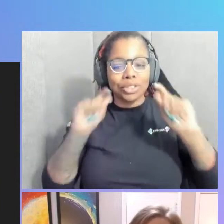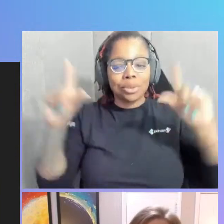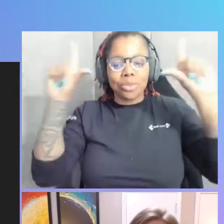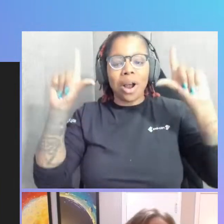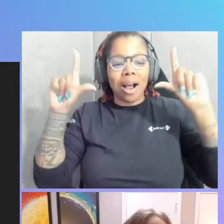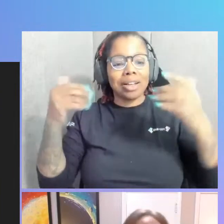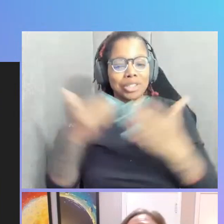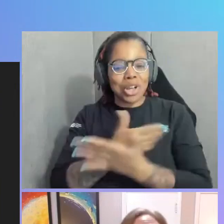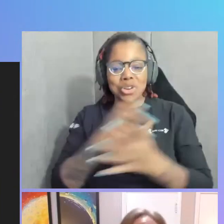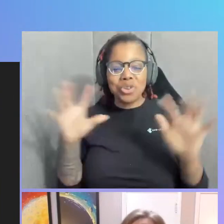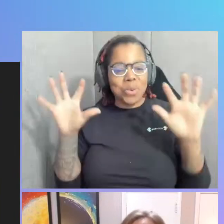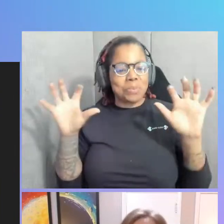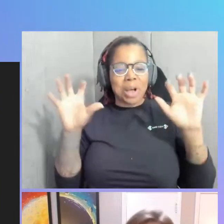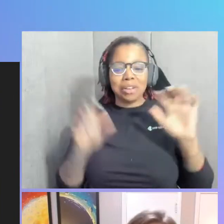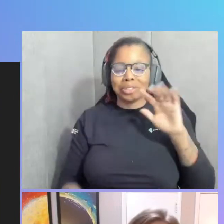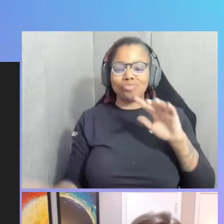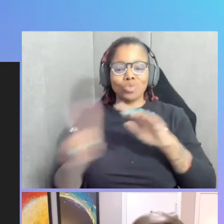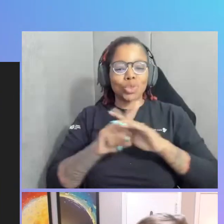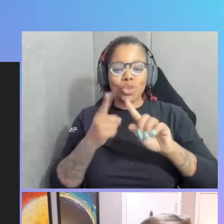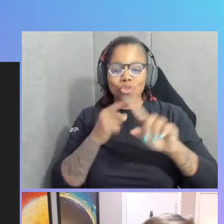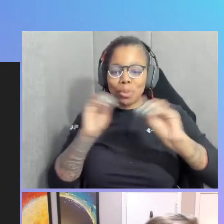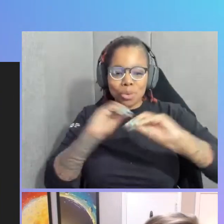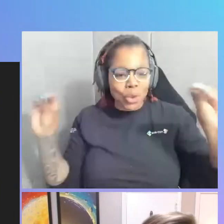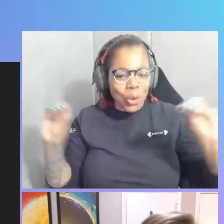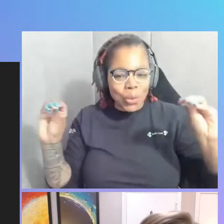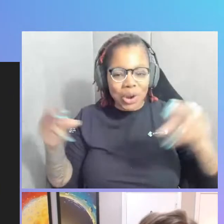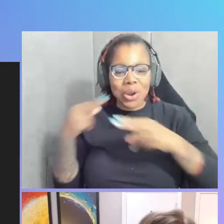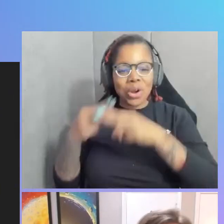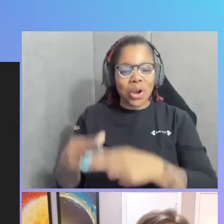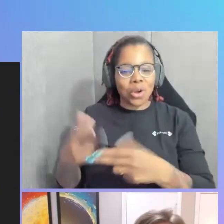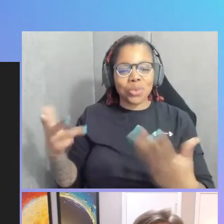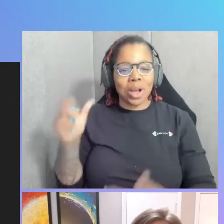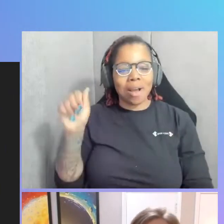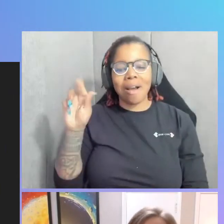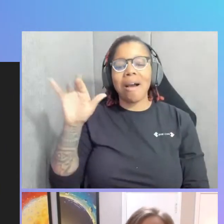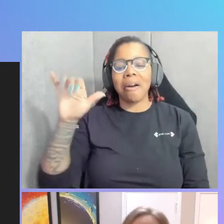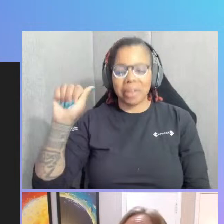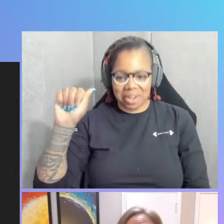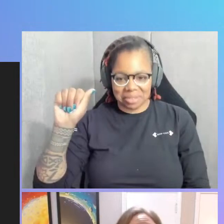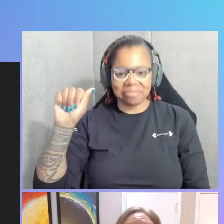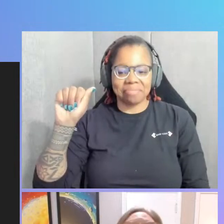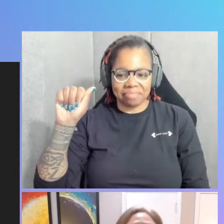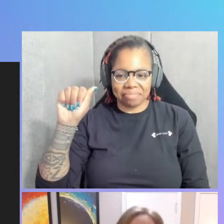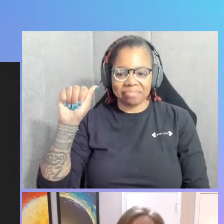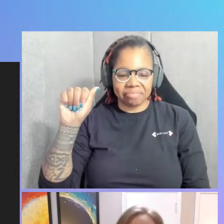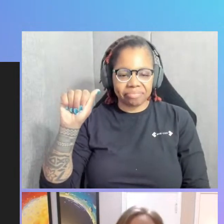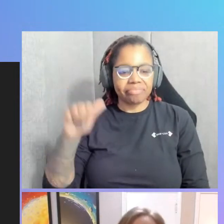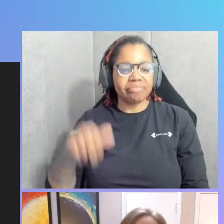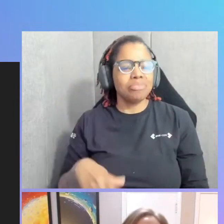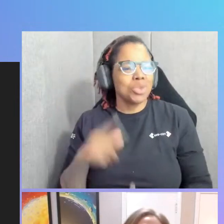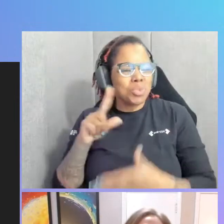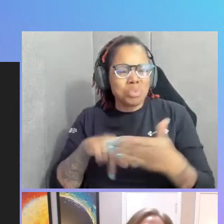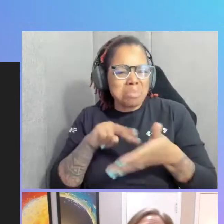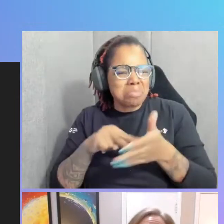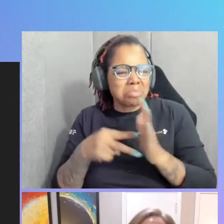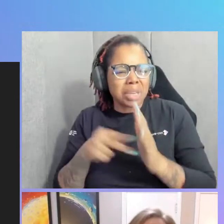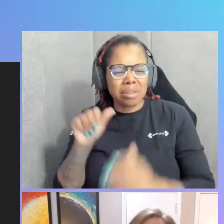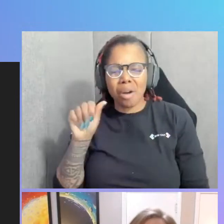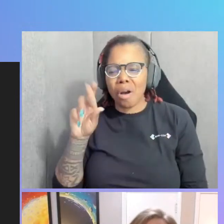monster has appeared out of nowhere called Aria. Okay, what